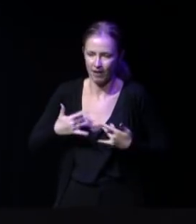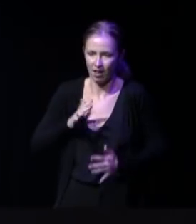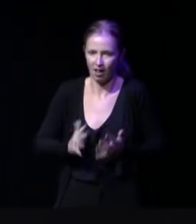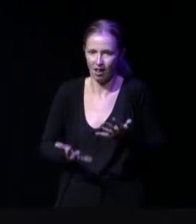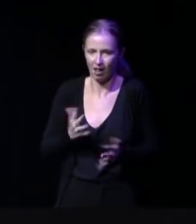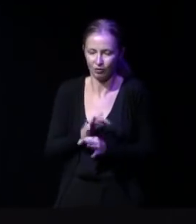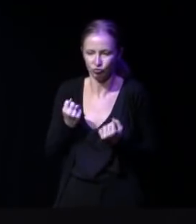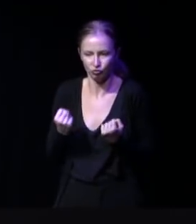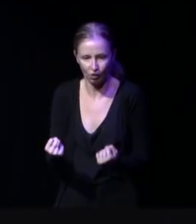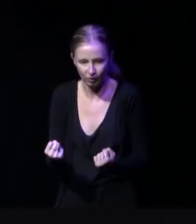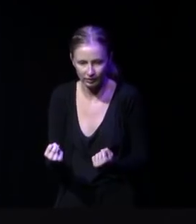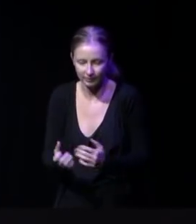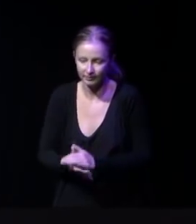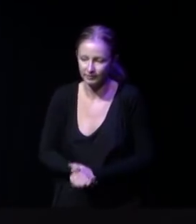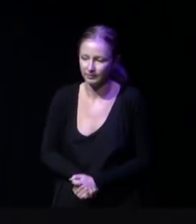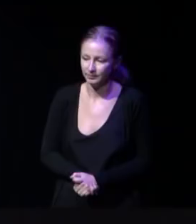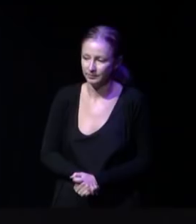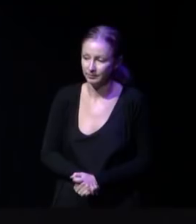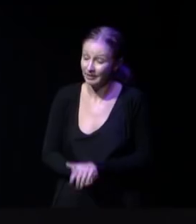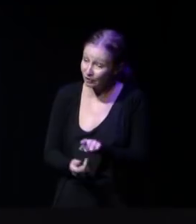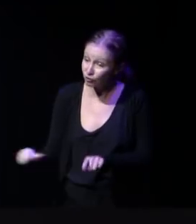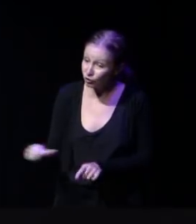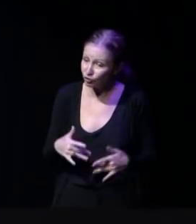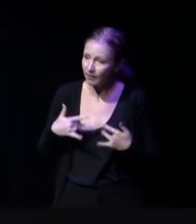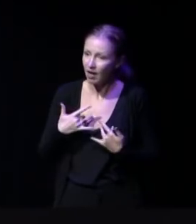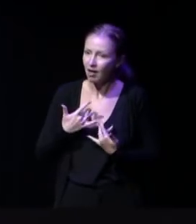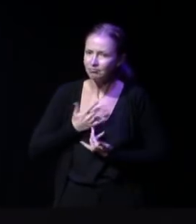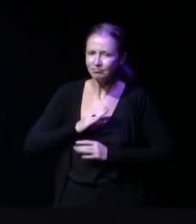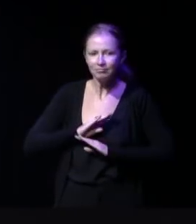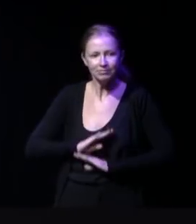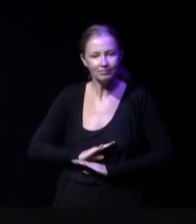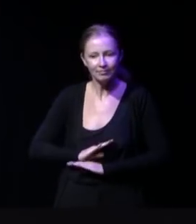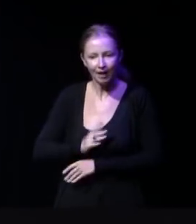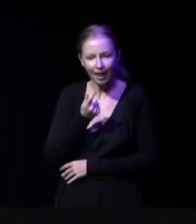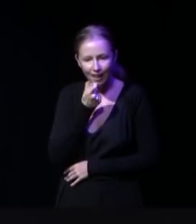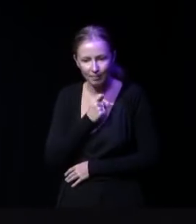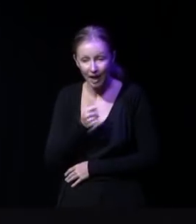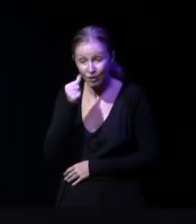So that should be comforting in a way to know that you actually have it in there;